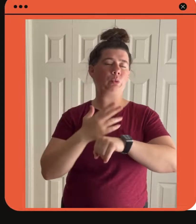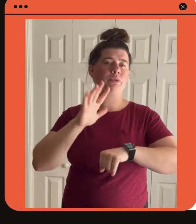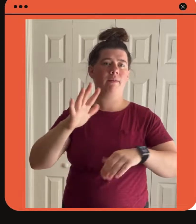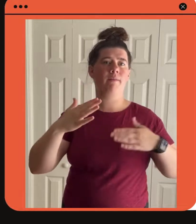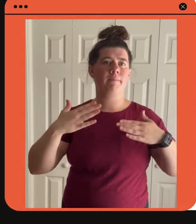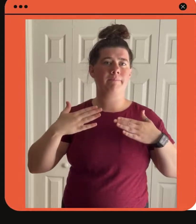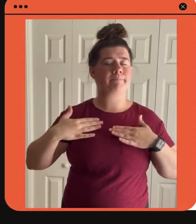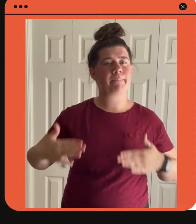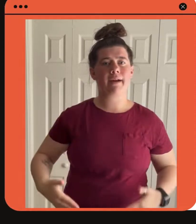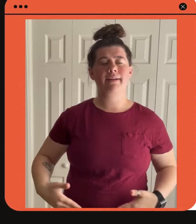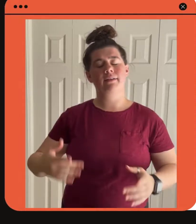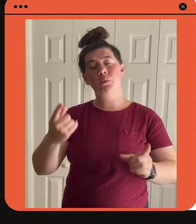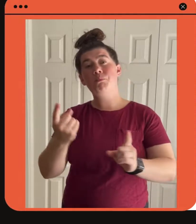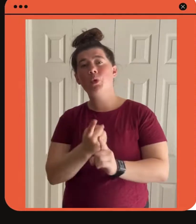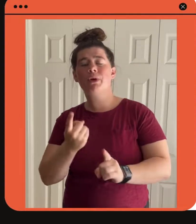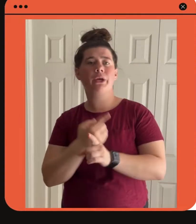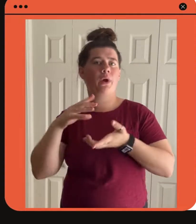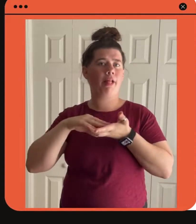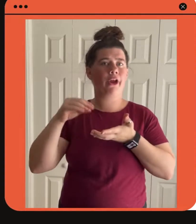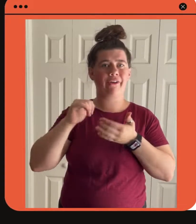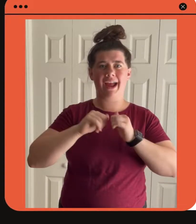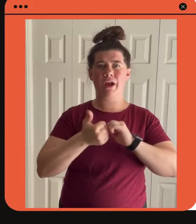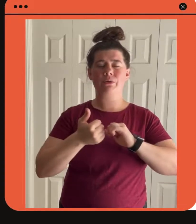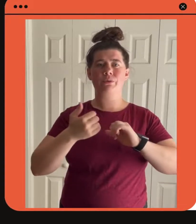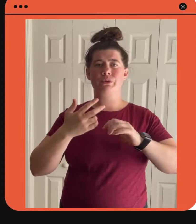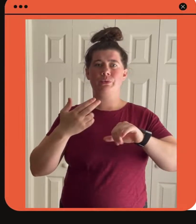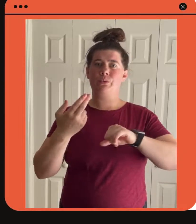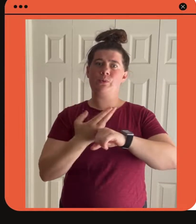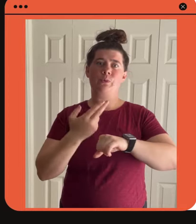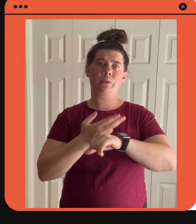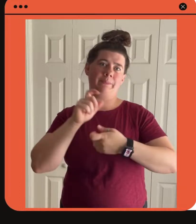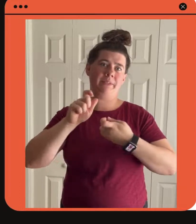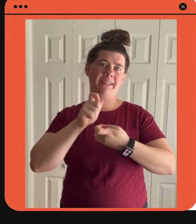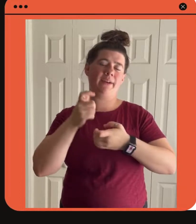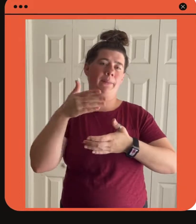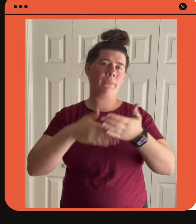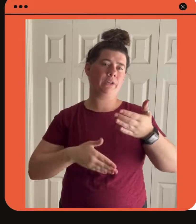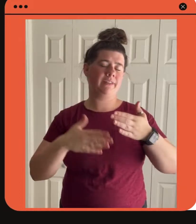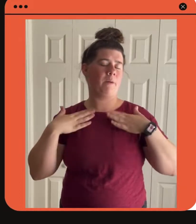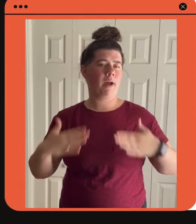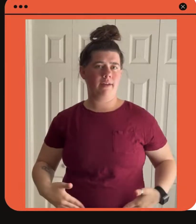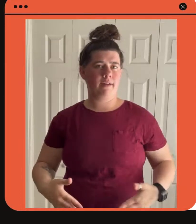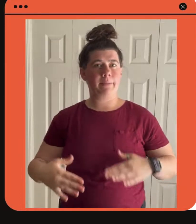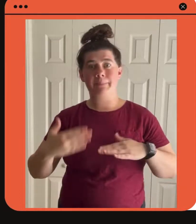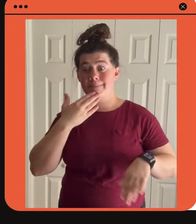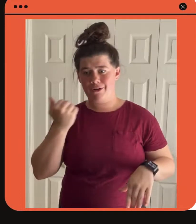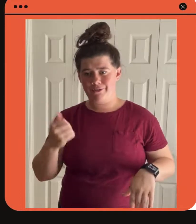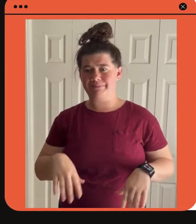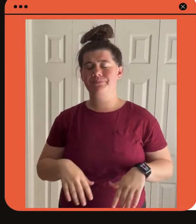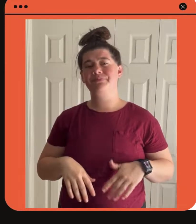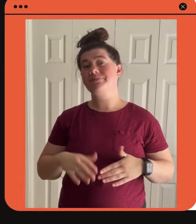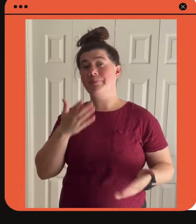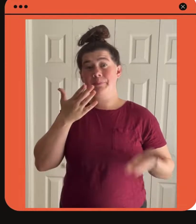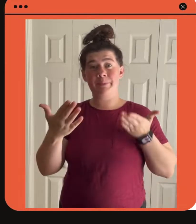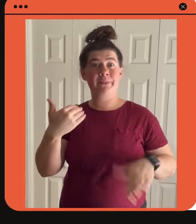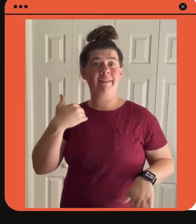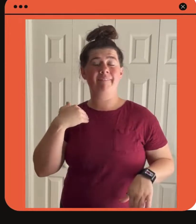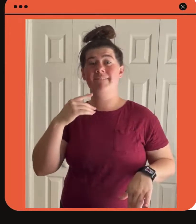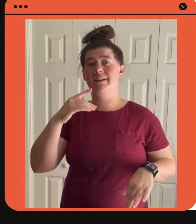to help your student use their body in the appropriate way and learn specific parts of their body and how they should work. Normally,